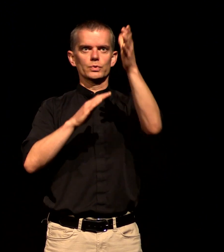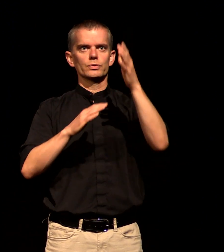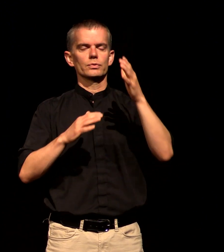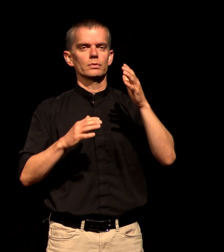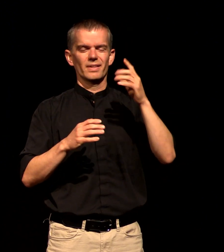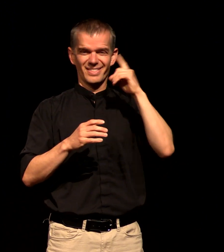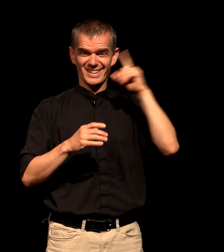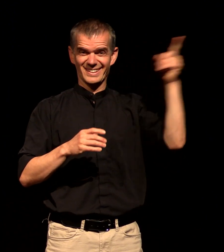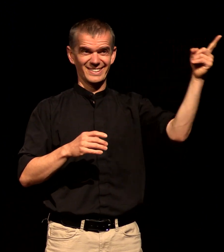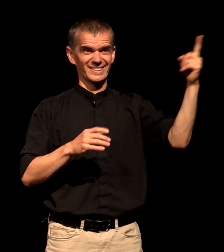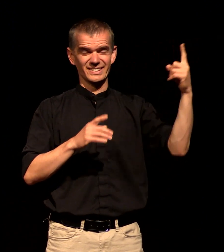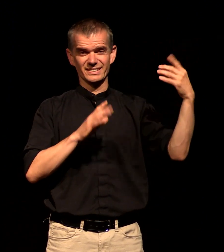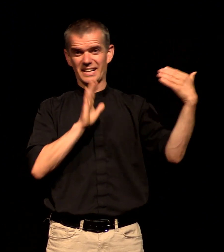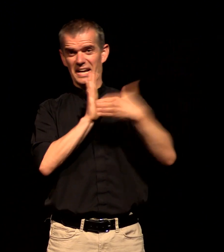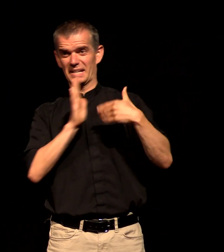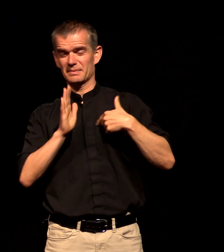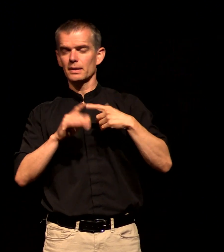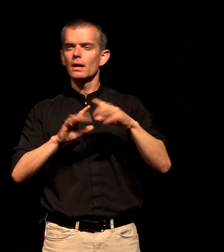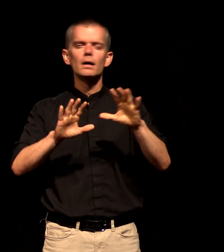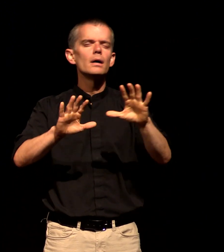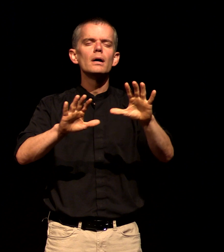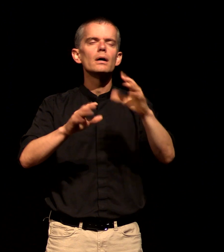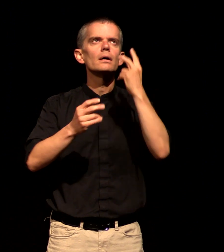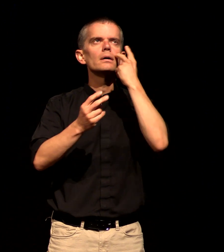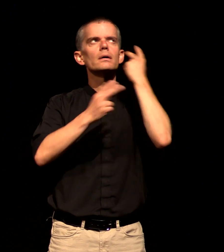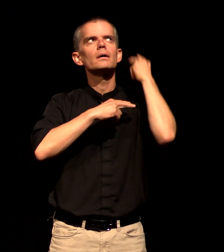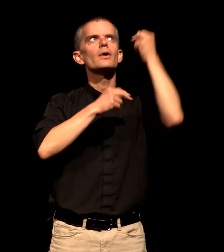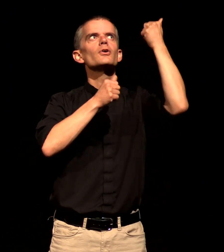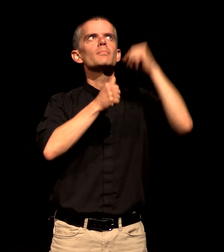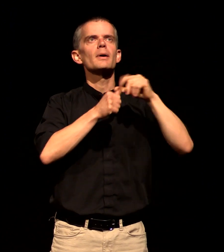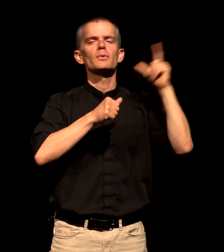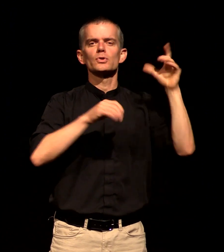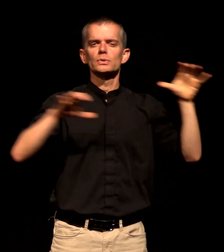wonderful deeds of long ago, they are constantly in my